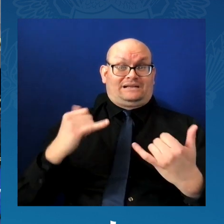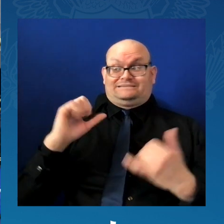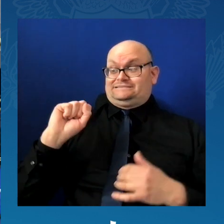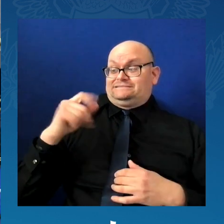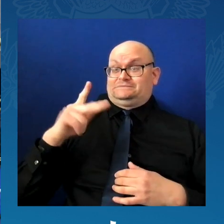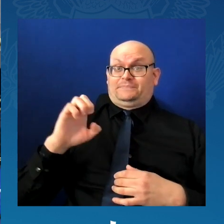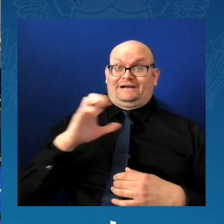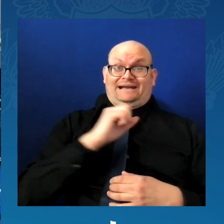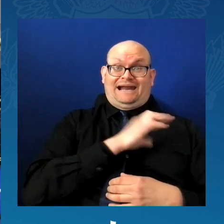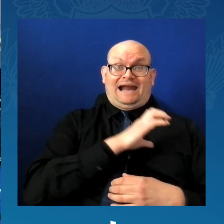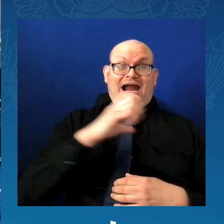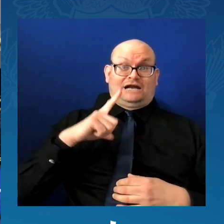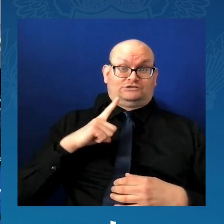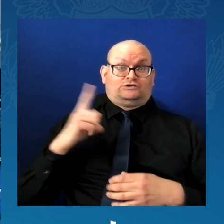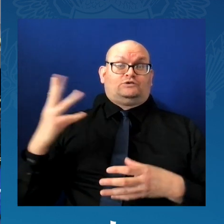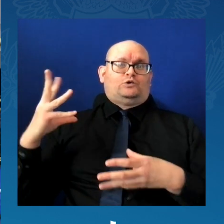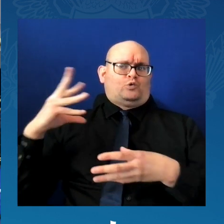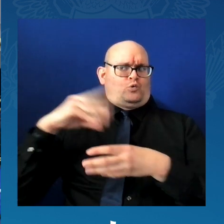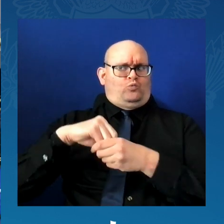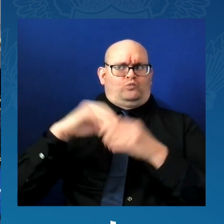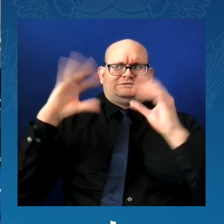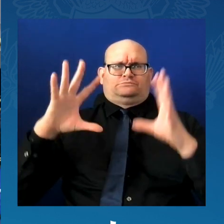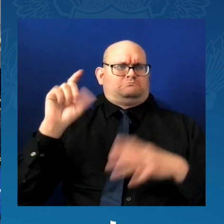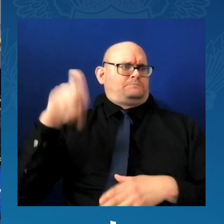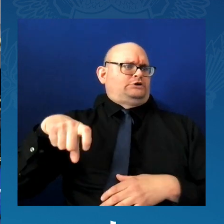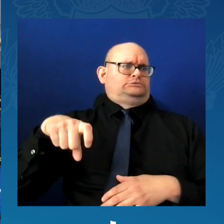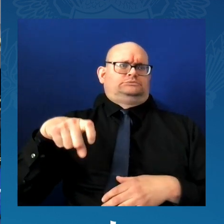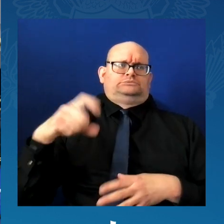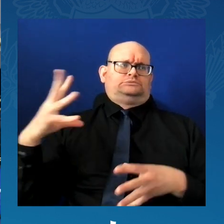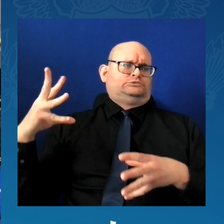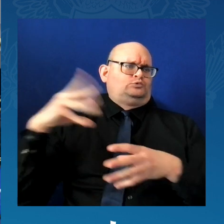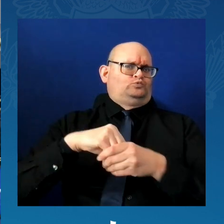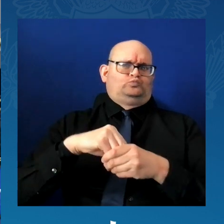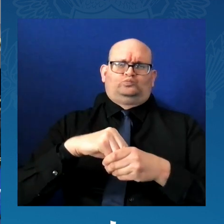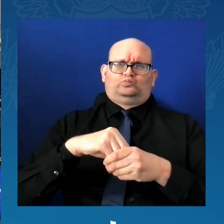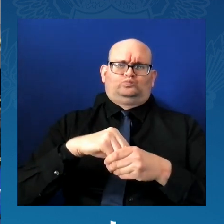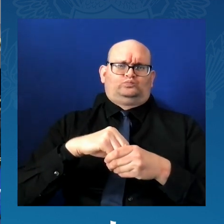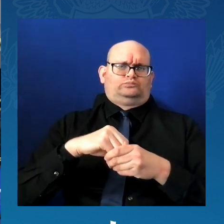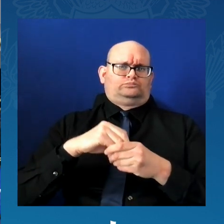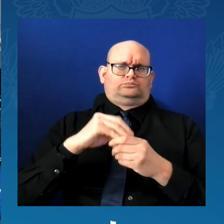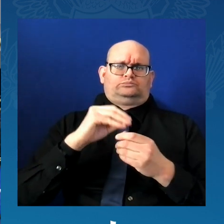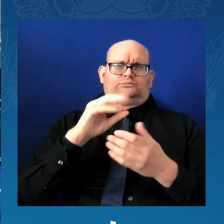who are on the ground like you every day. The opportunities that are available should be